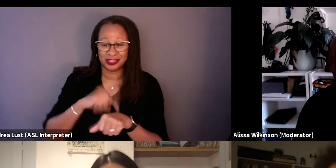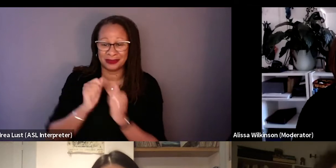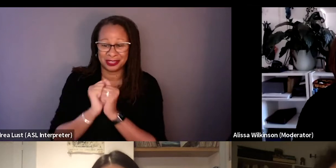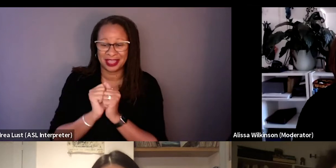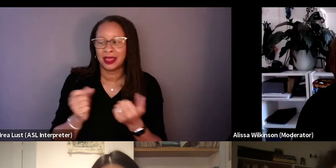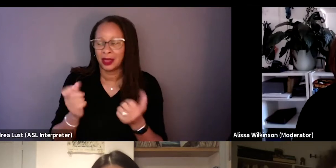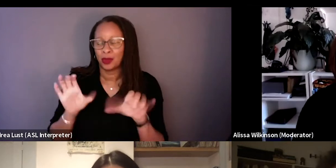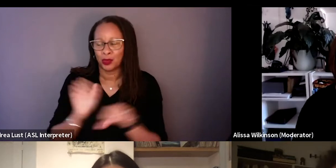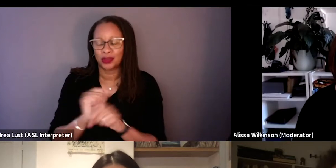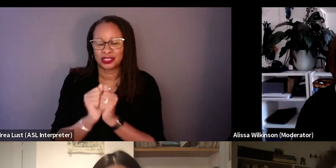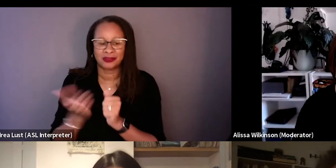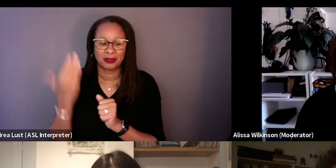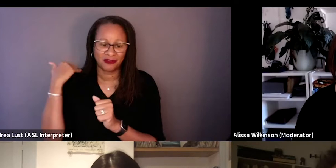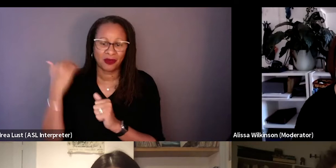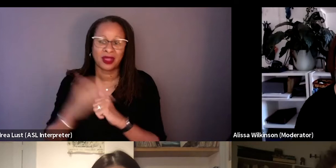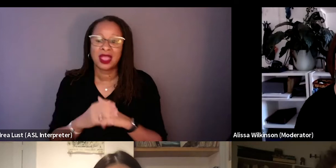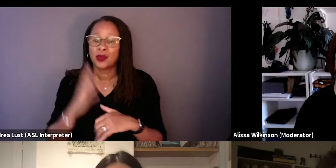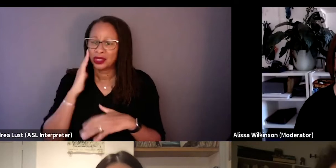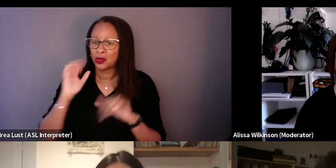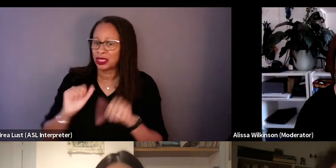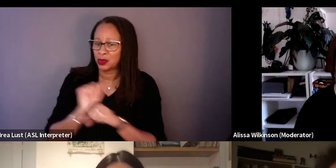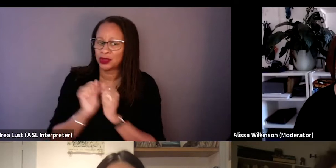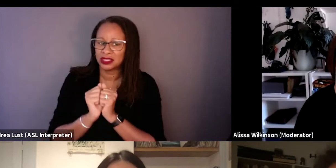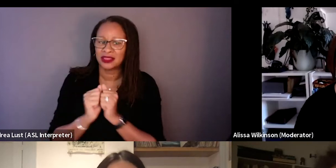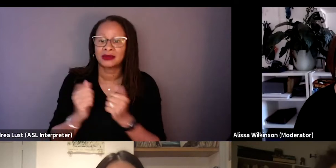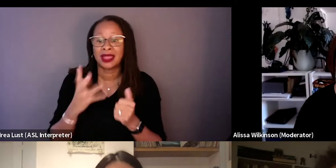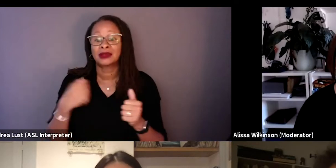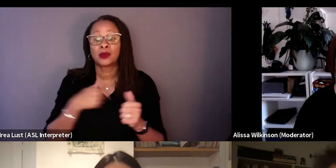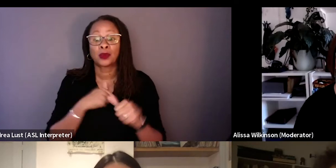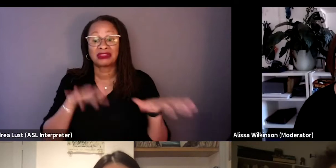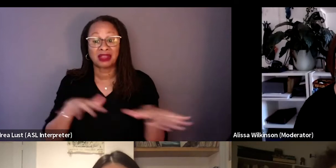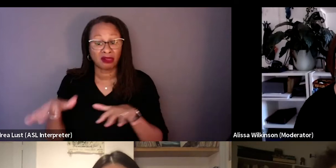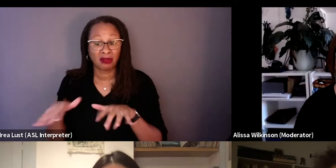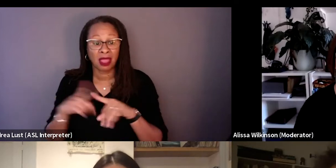that we can work together and we get along. But the tricky part was